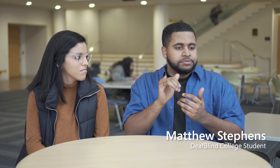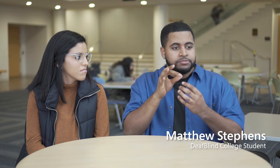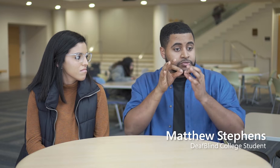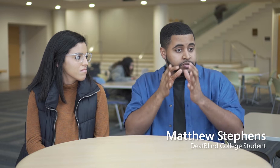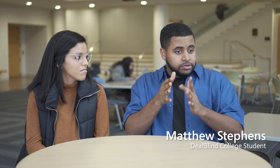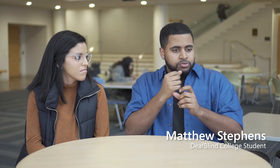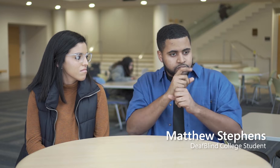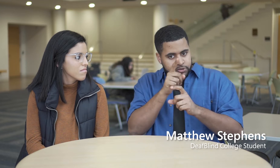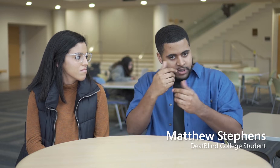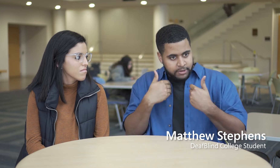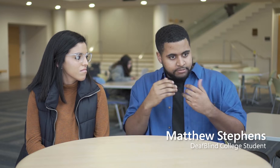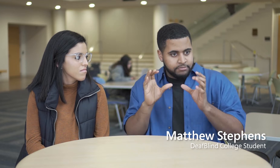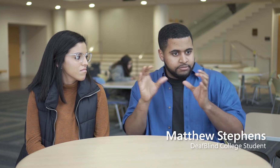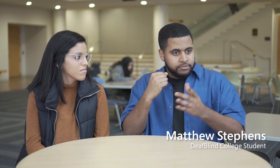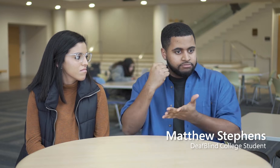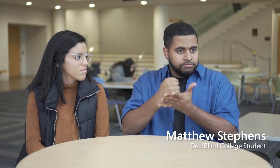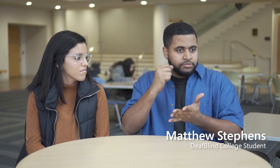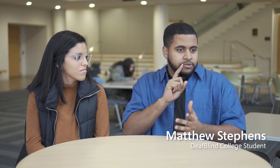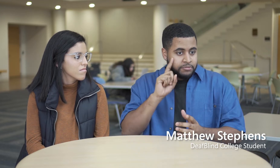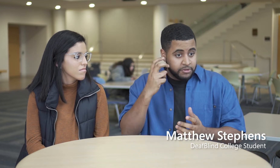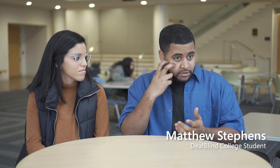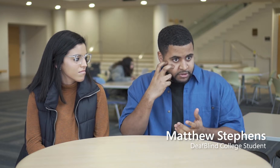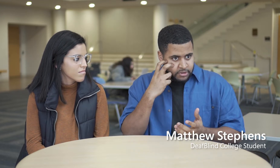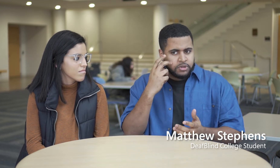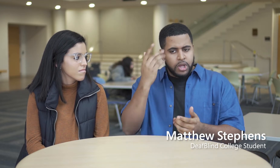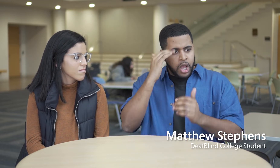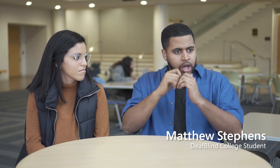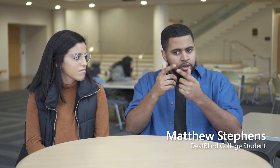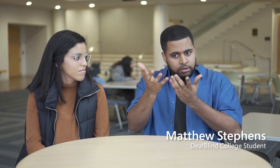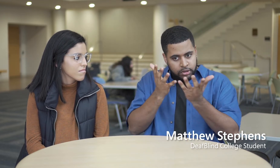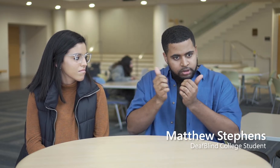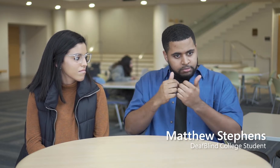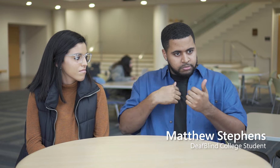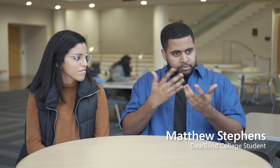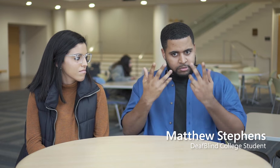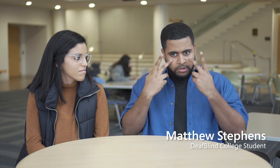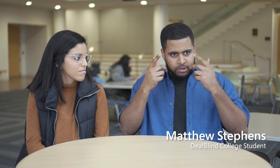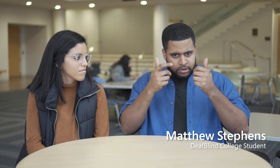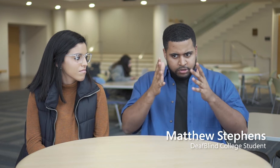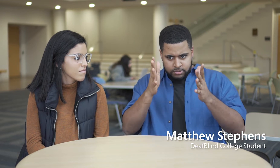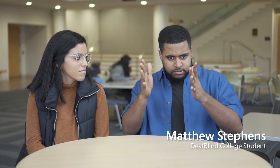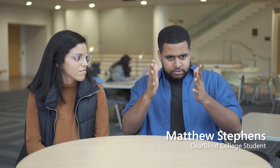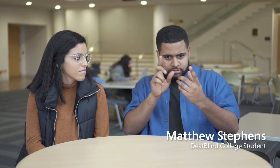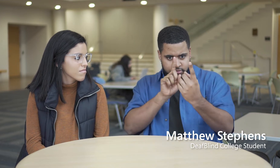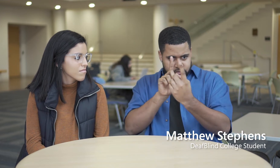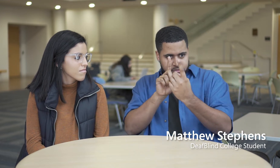For example, the interpreter need to be certified for the DeafBlind. So that way, they'd know how to accommodate my low vision issues.